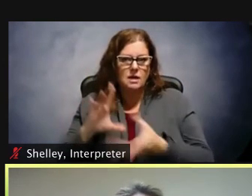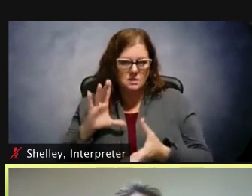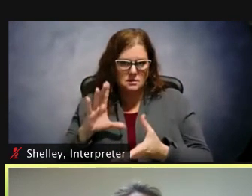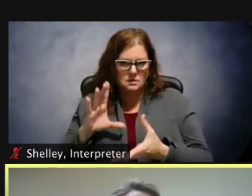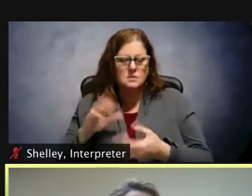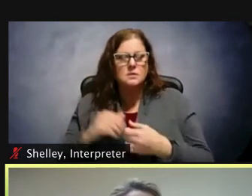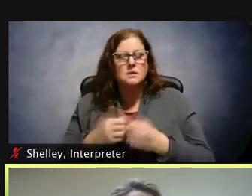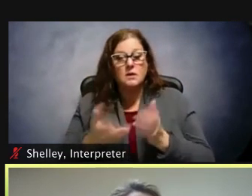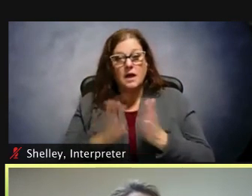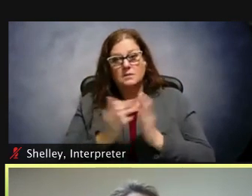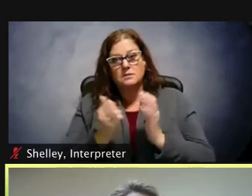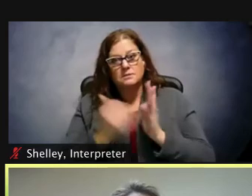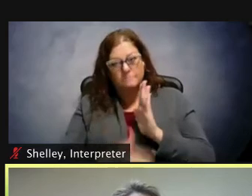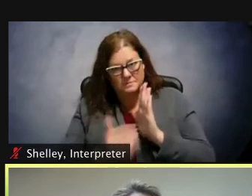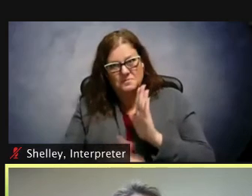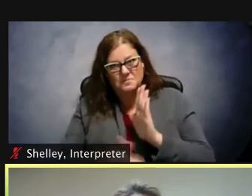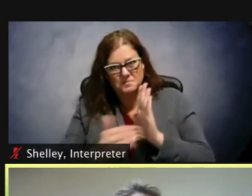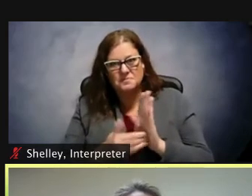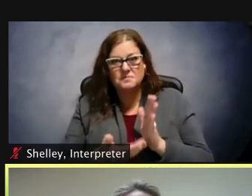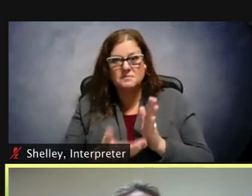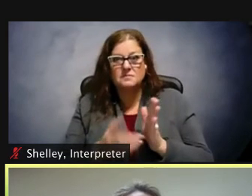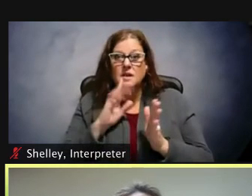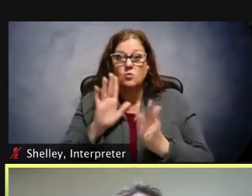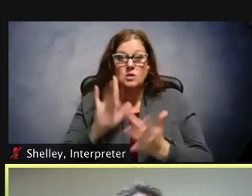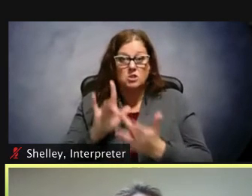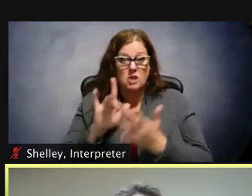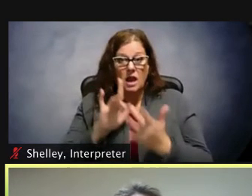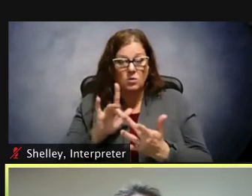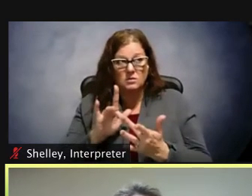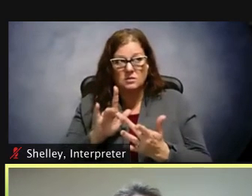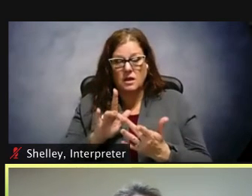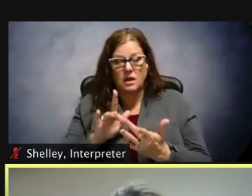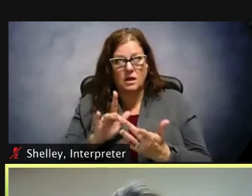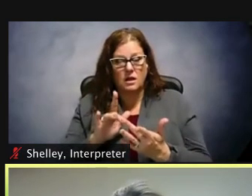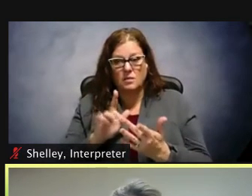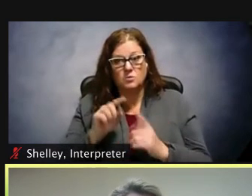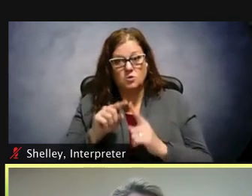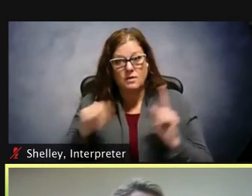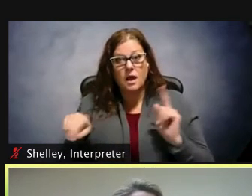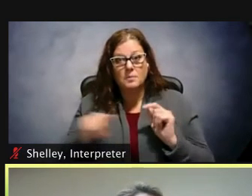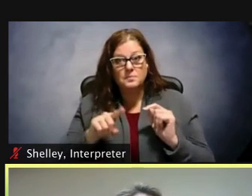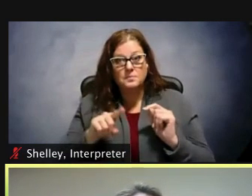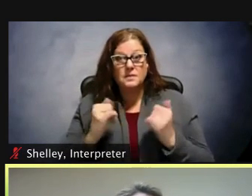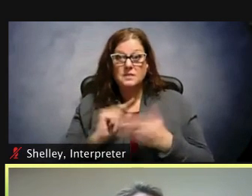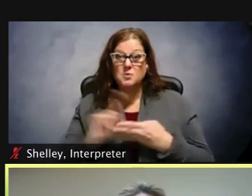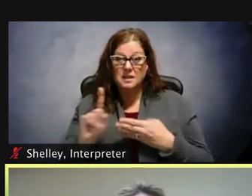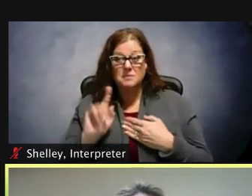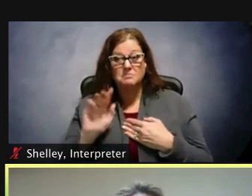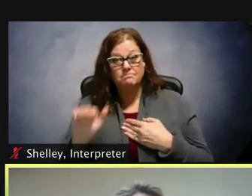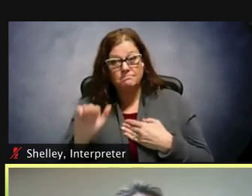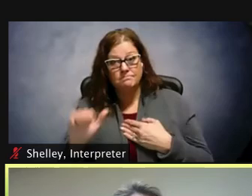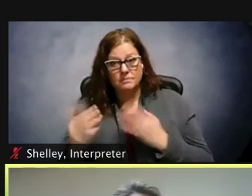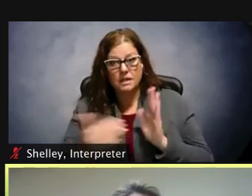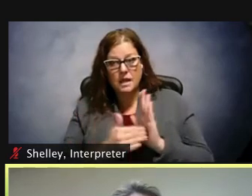numerous times we have actually reached out to them just this week, to see if they have got that